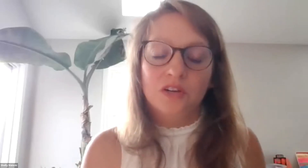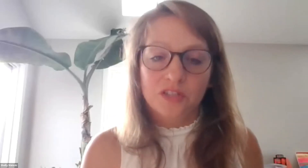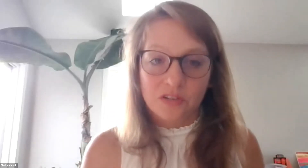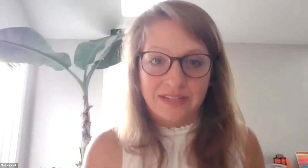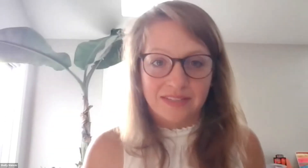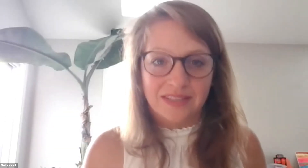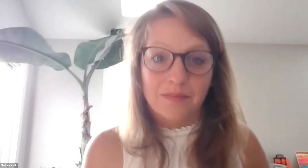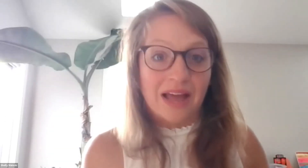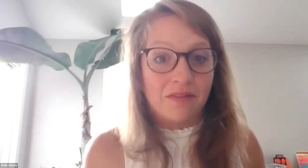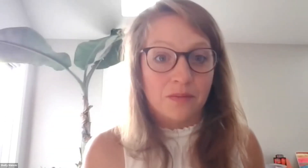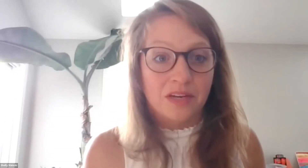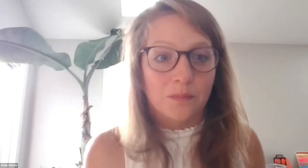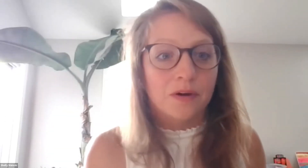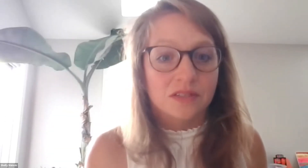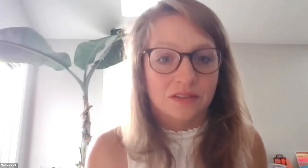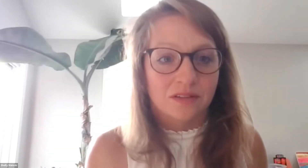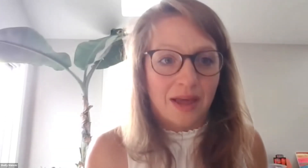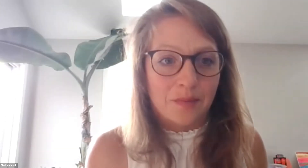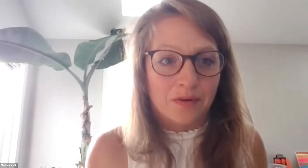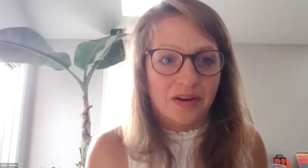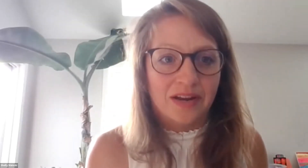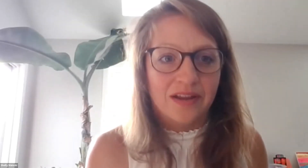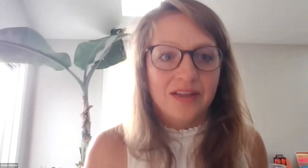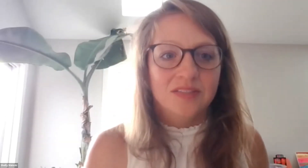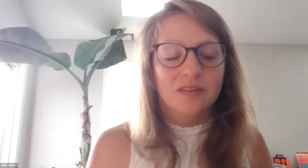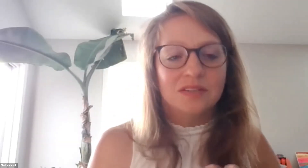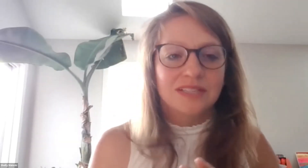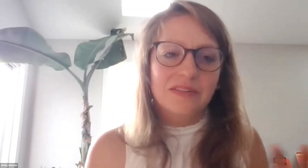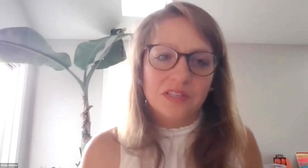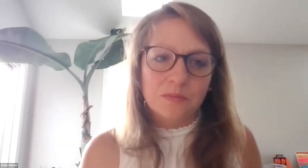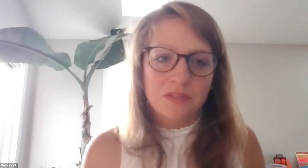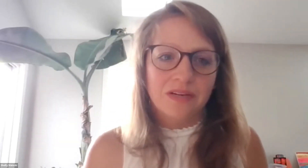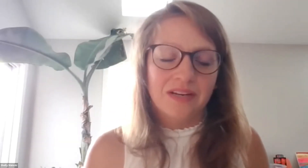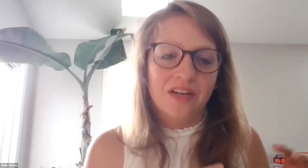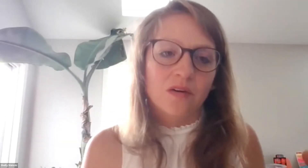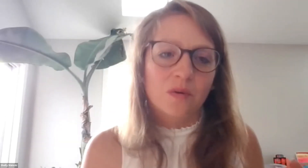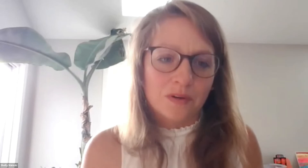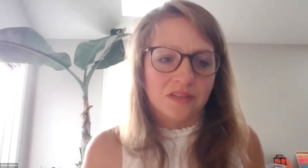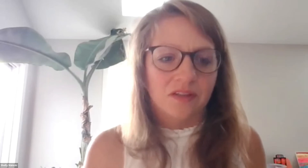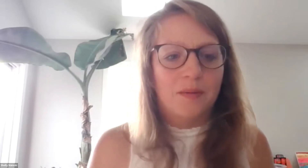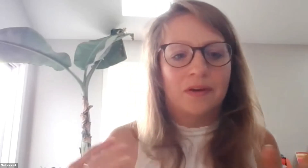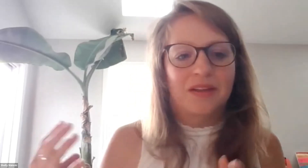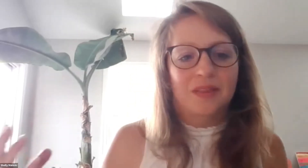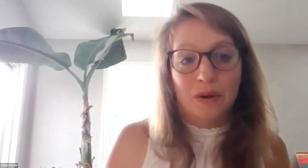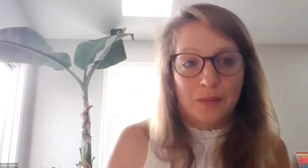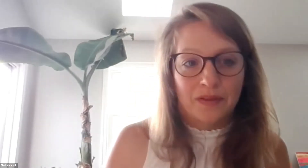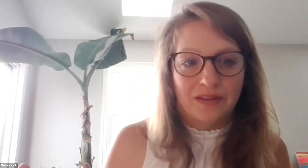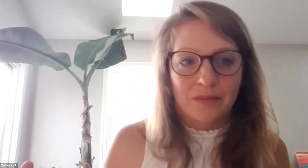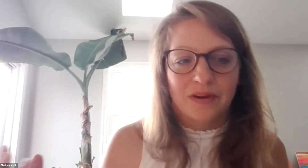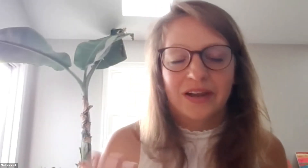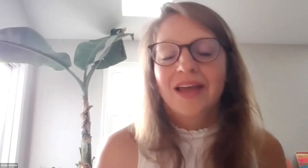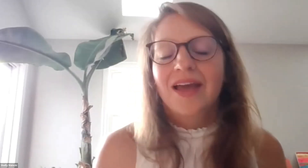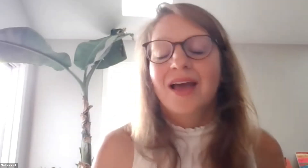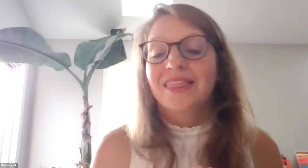could translate them and have them in your personal library. So there's a difference between your own personal library and the public library.